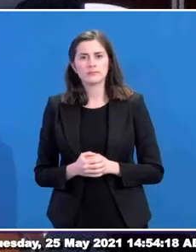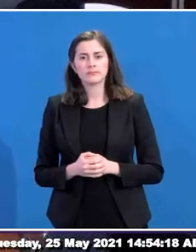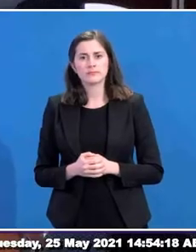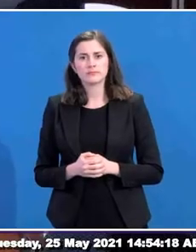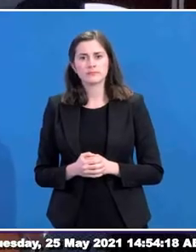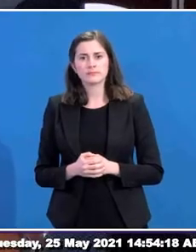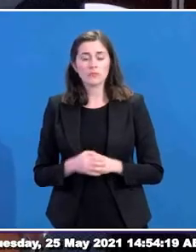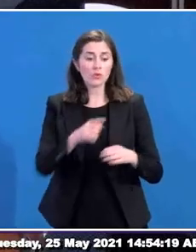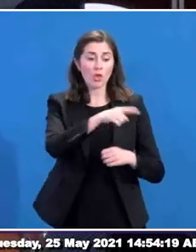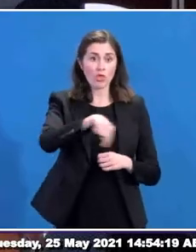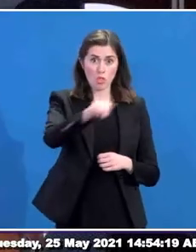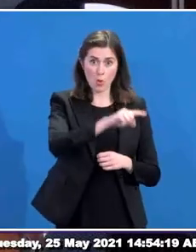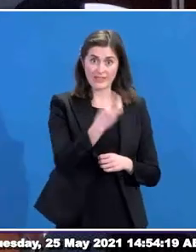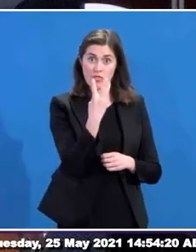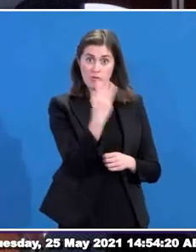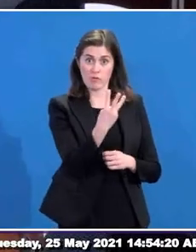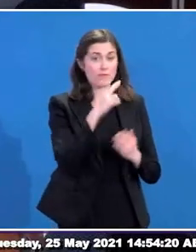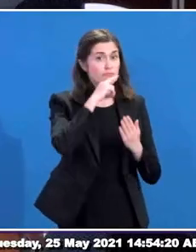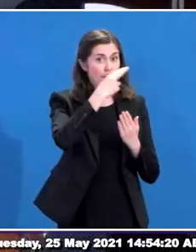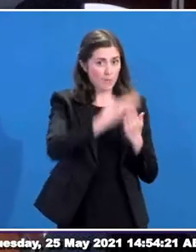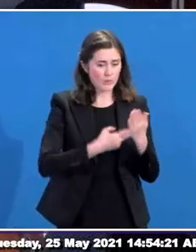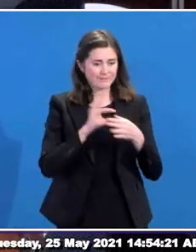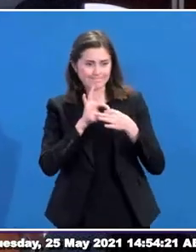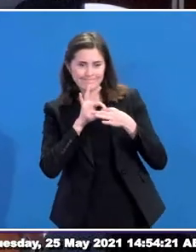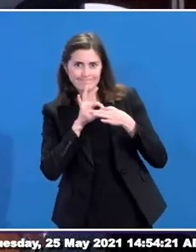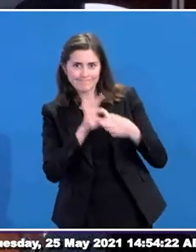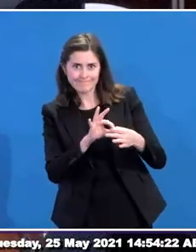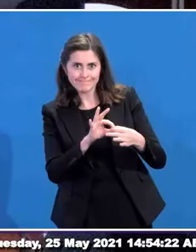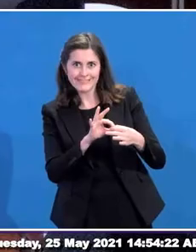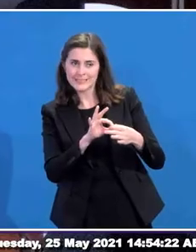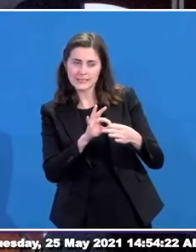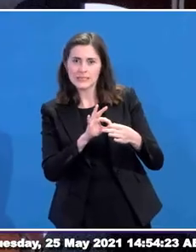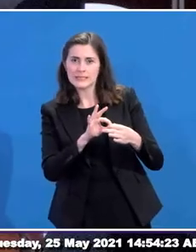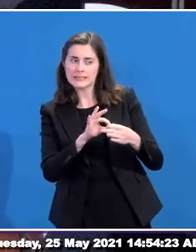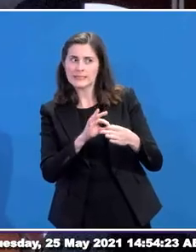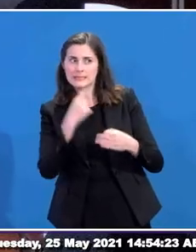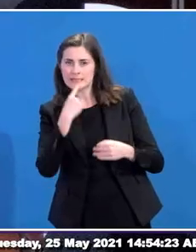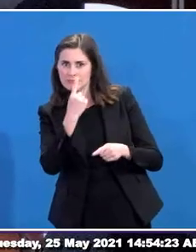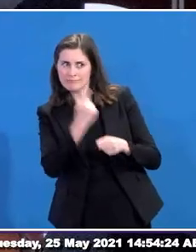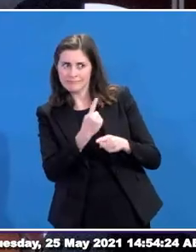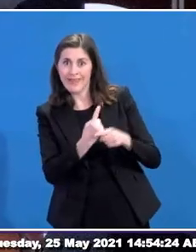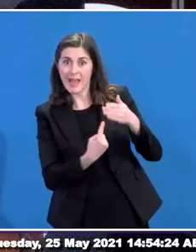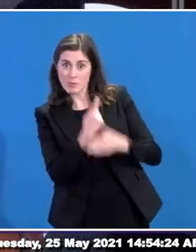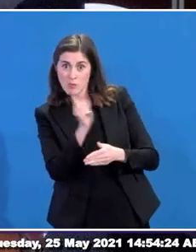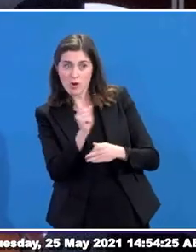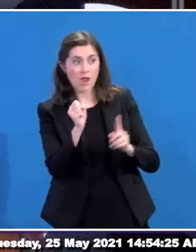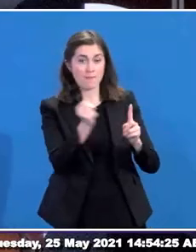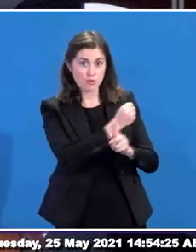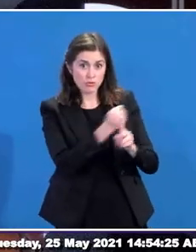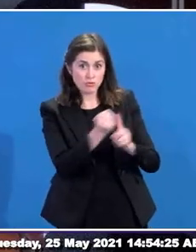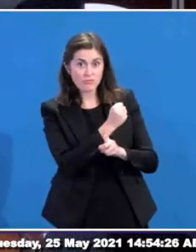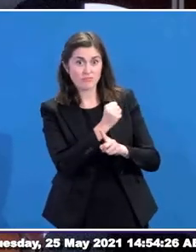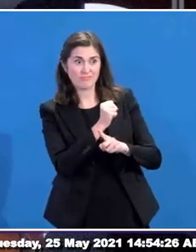reports concerned an allegation of abuse, assault and neglect made by SP1, and